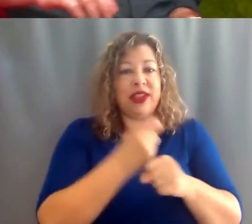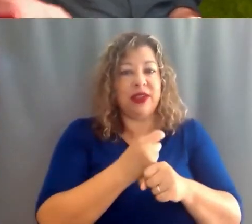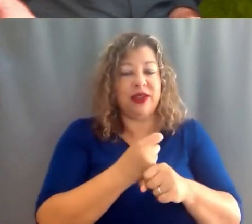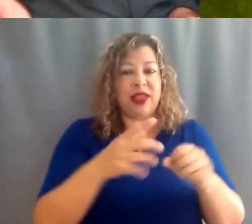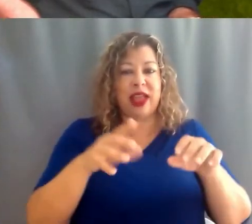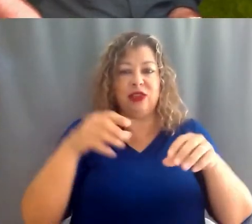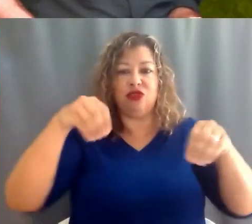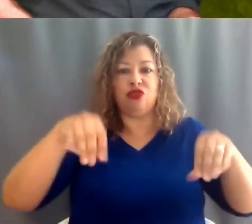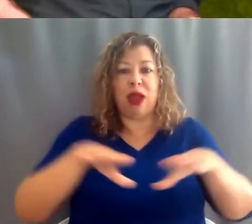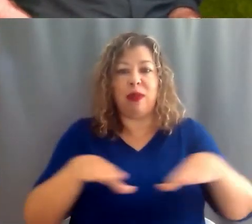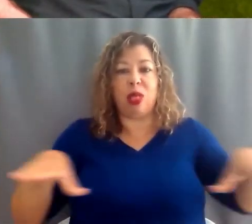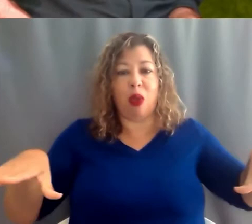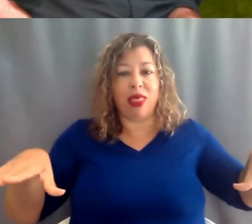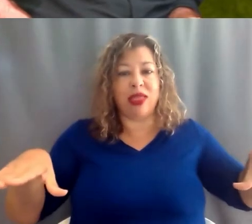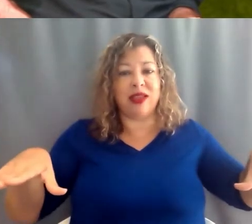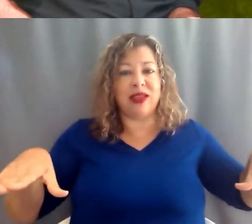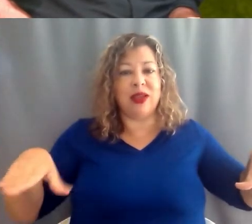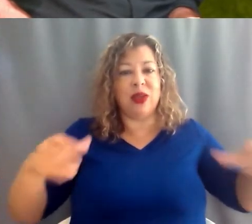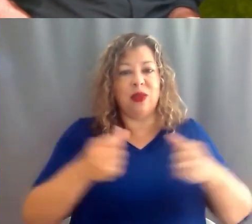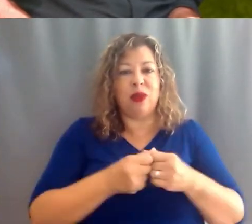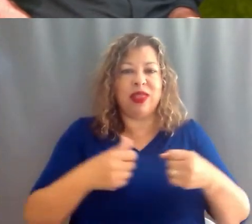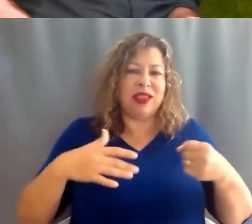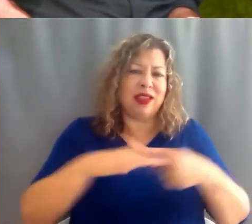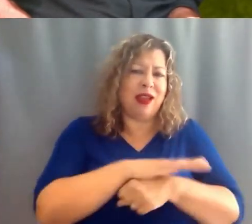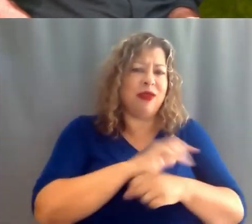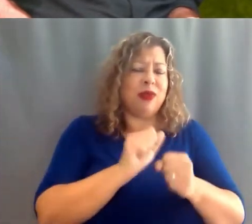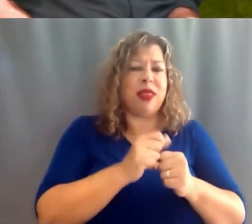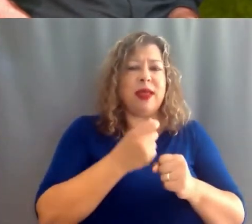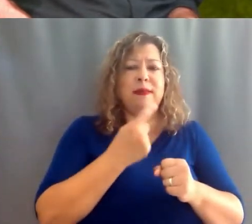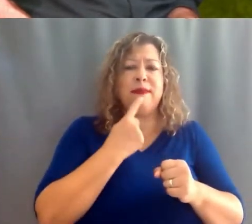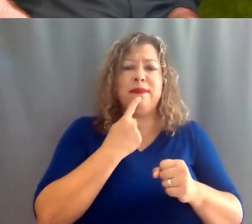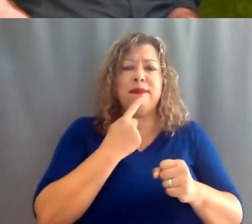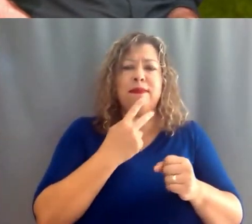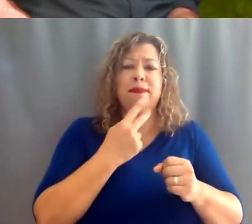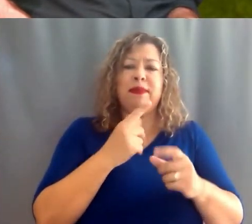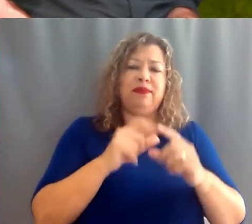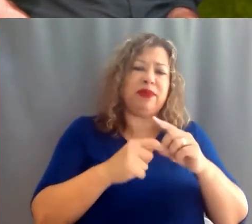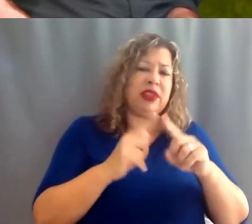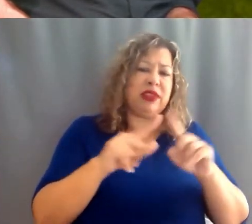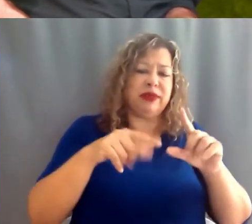Just kind of like capture my whole year, the last 12 months, in a particular phrase. So from.